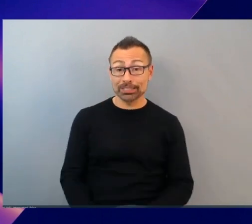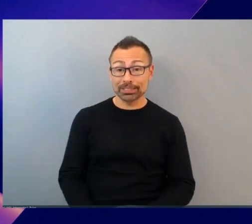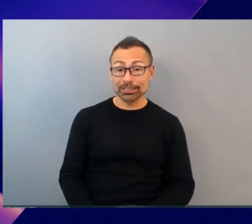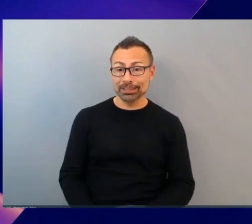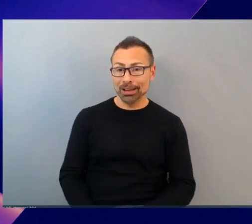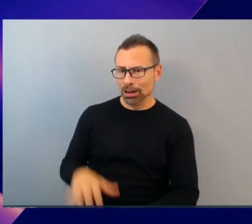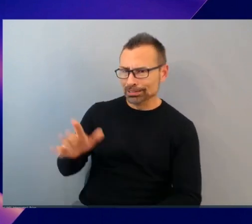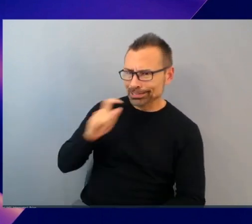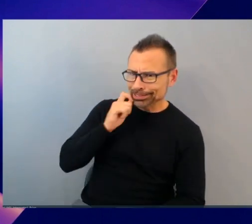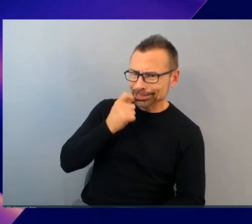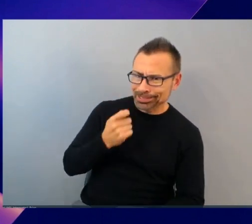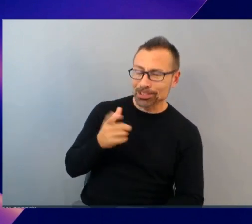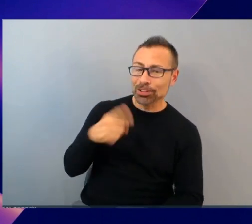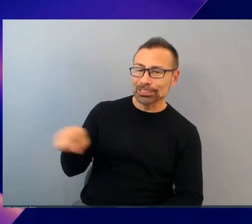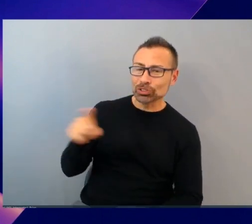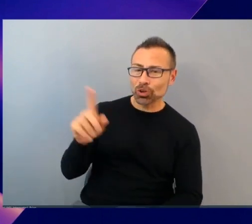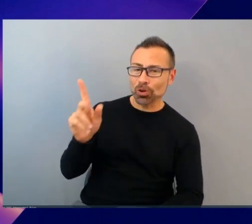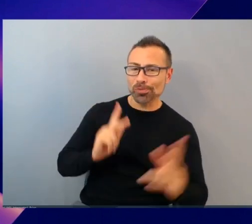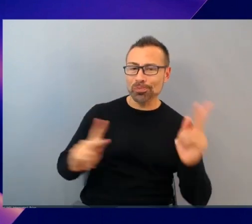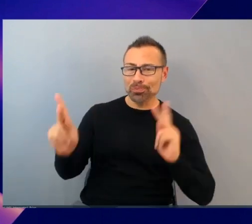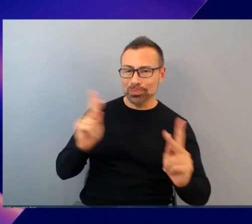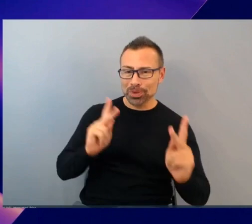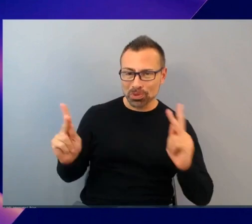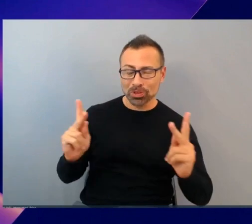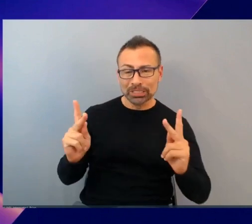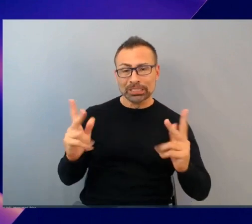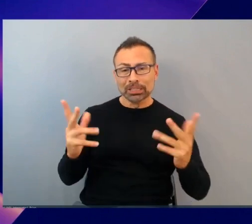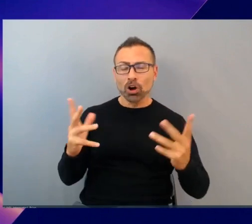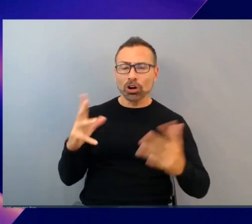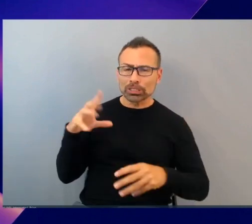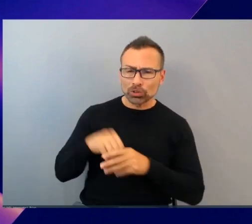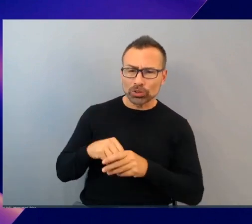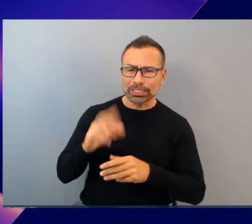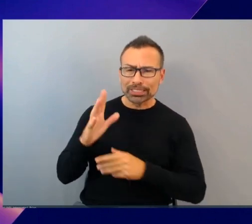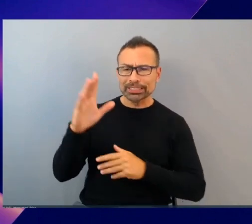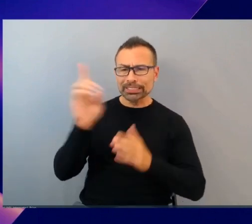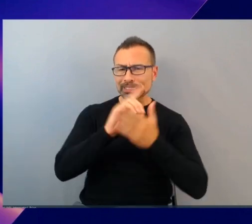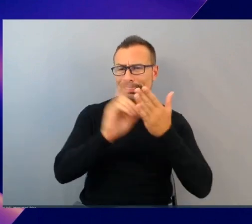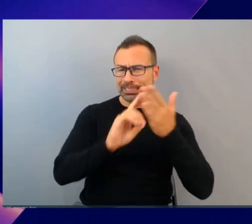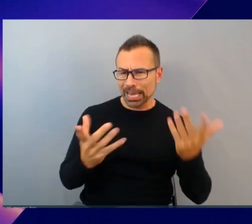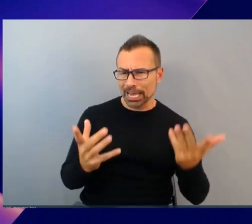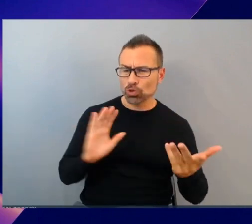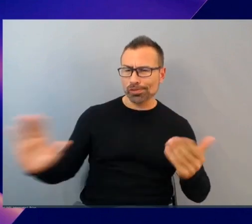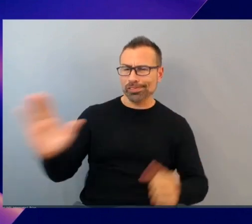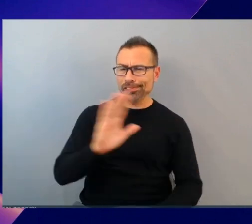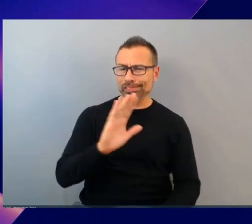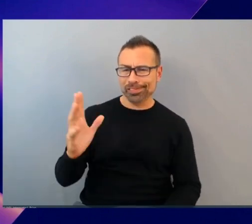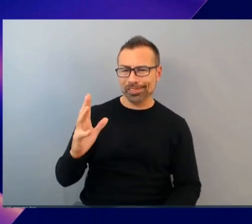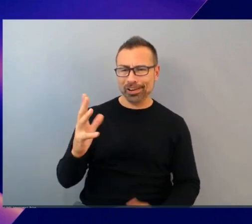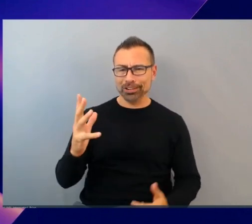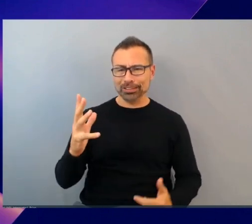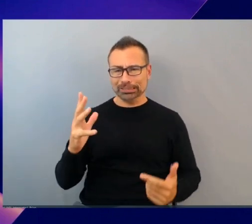with like, the people engineering aspects at heart. So it sounds like, you know, it's a great way for us to kind of,